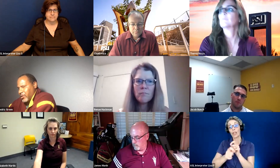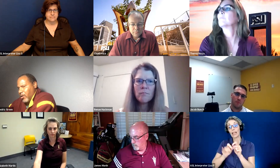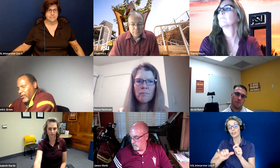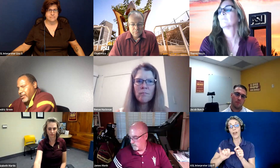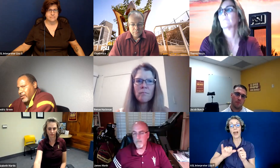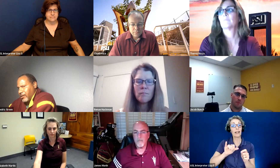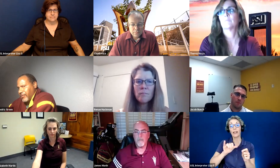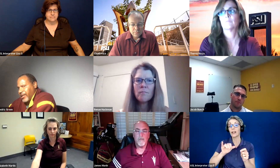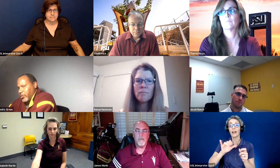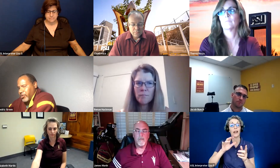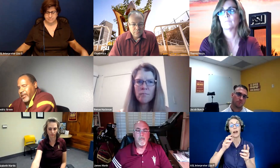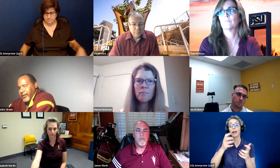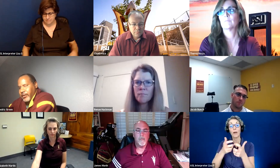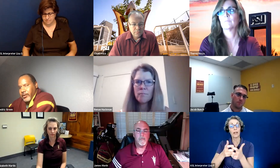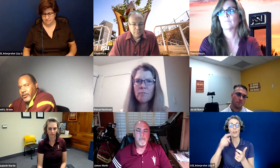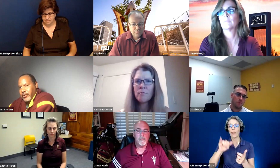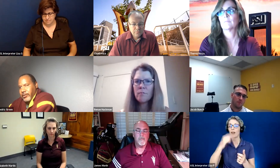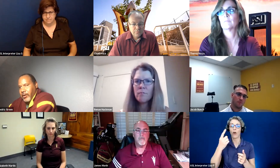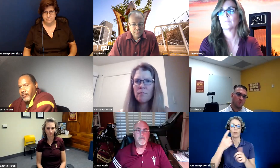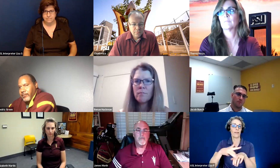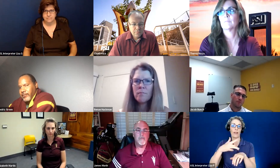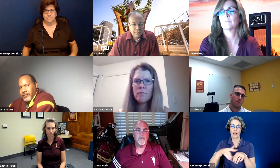was always available to me. Sam.